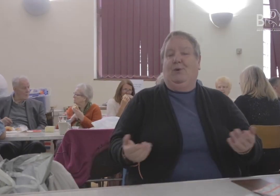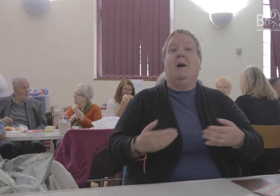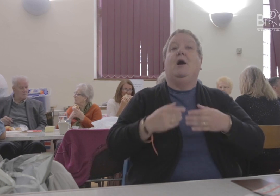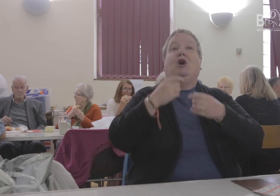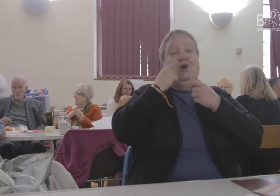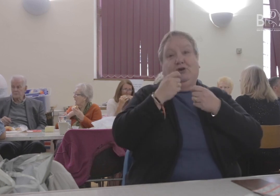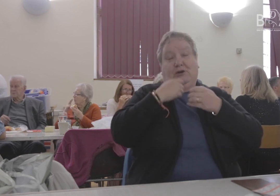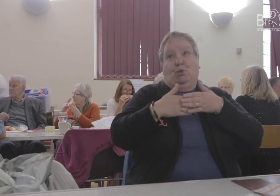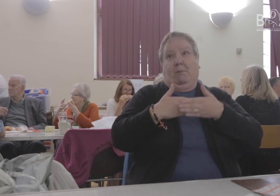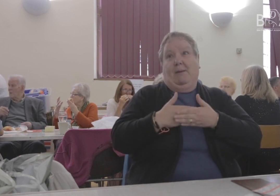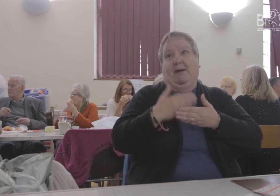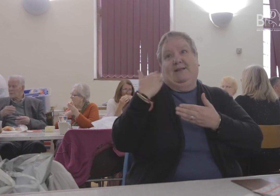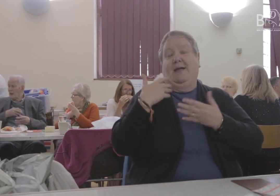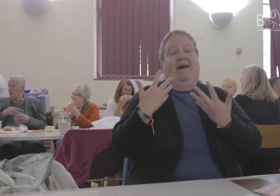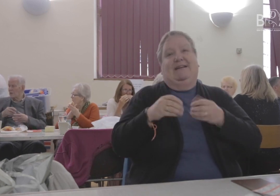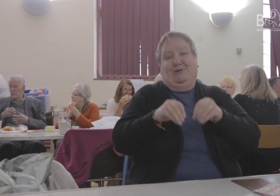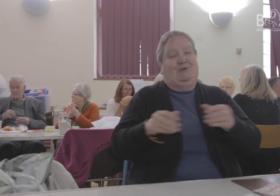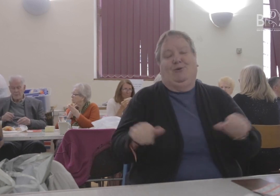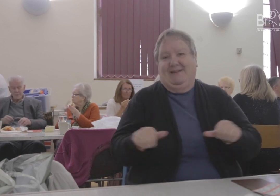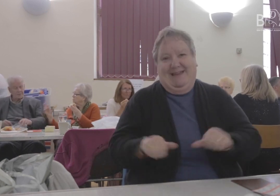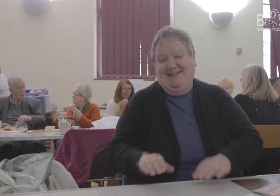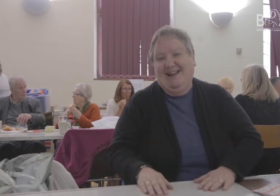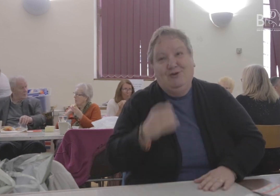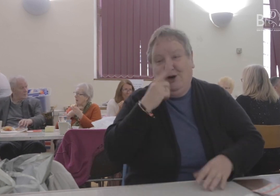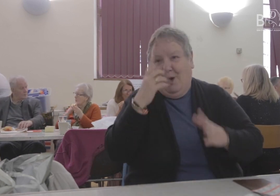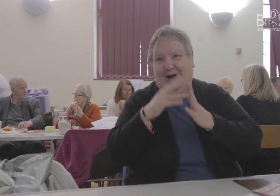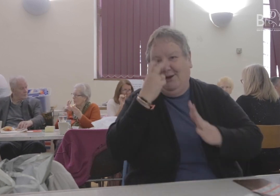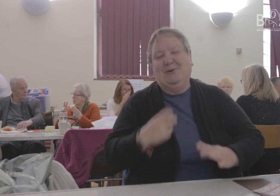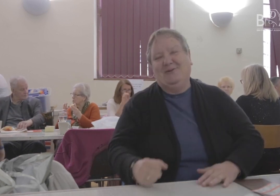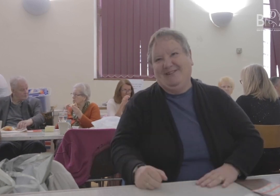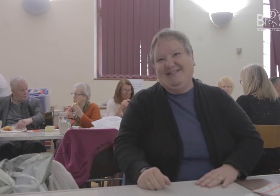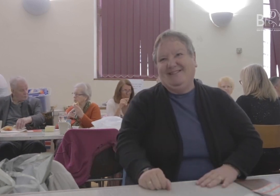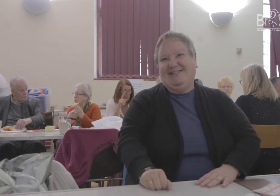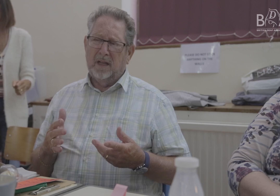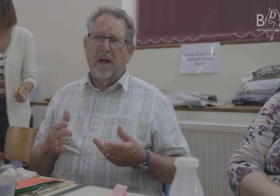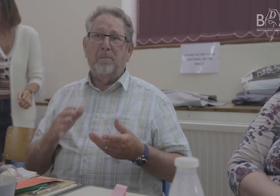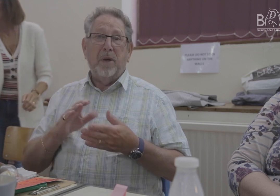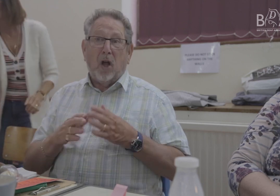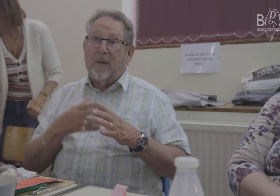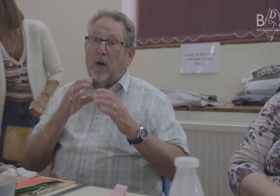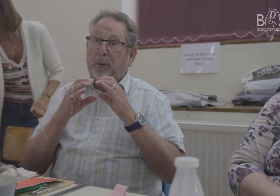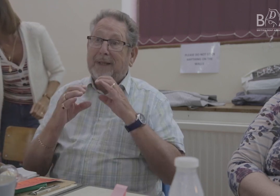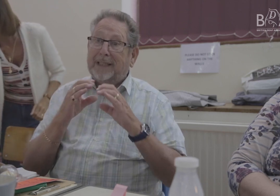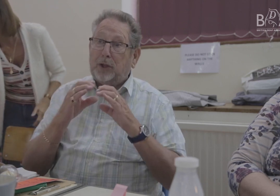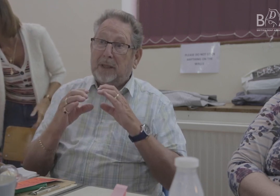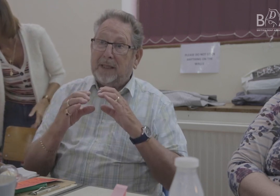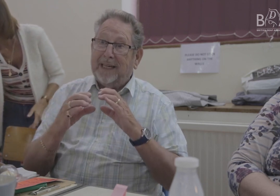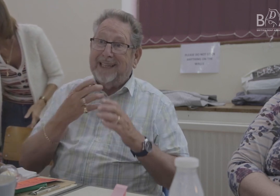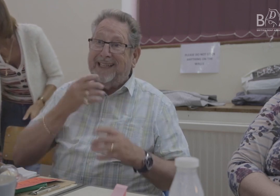We've also recently had a new addition to the family but we haven't been able to teach them sign yet. The baby is only one week old! It's through communication,